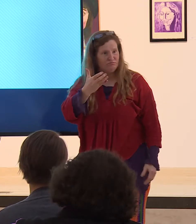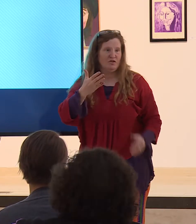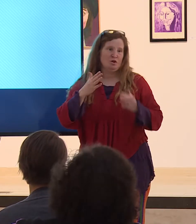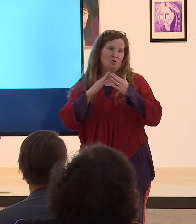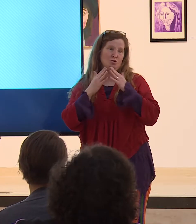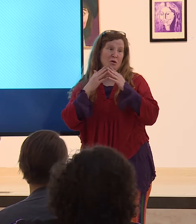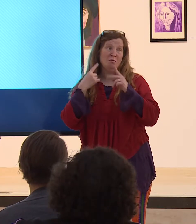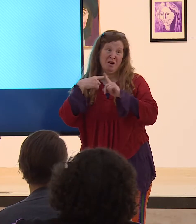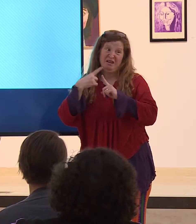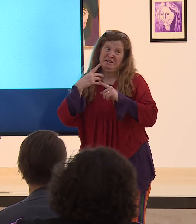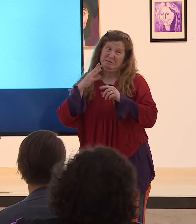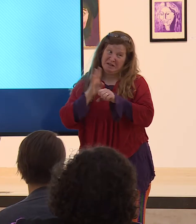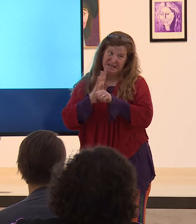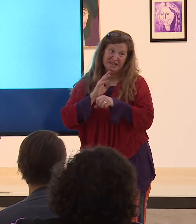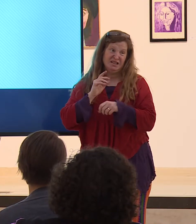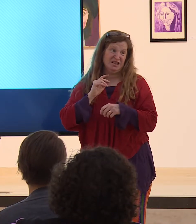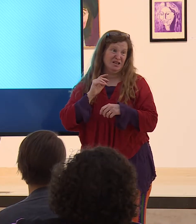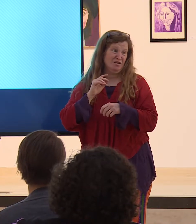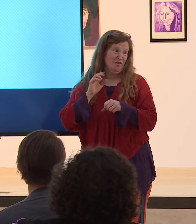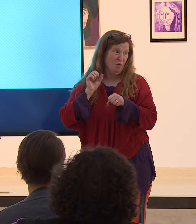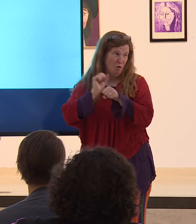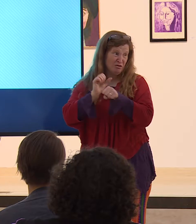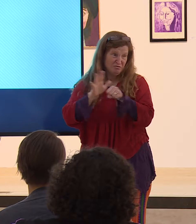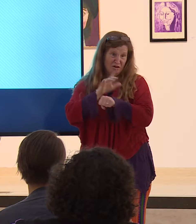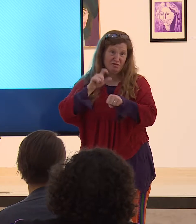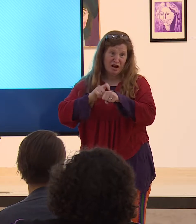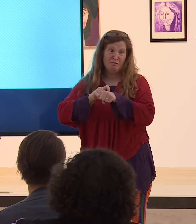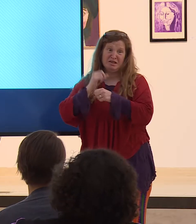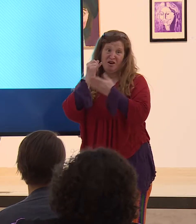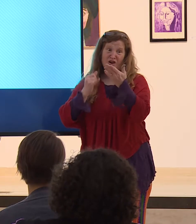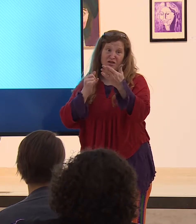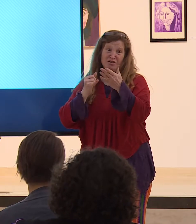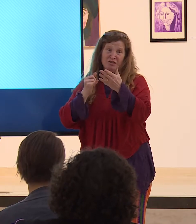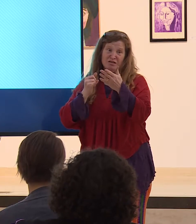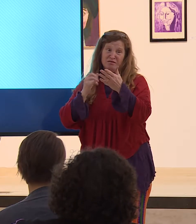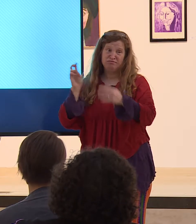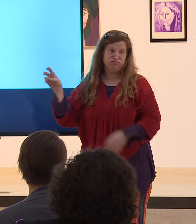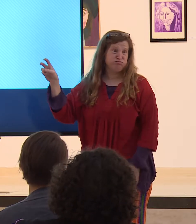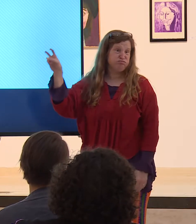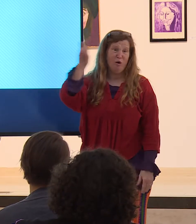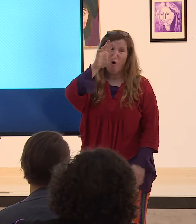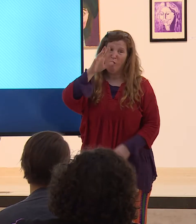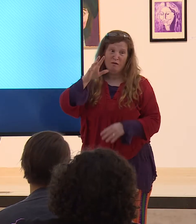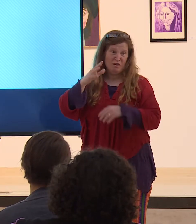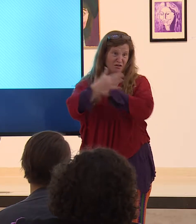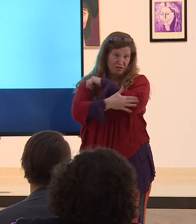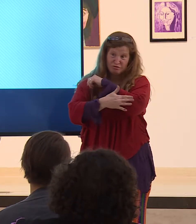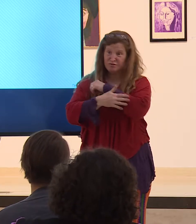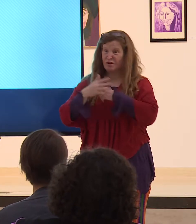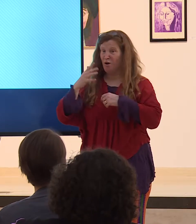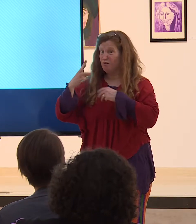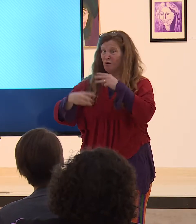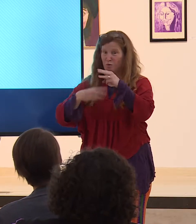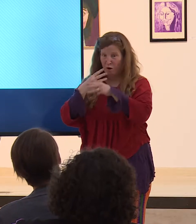This is out of the heart and soul of Nancy Rourke. She works as a full-time artist, which is an incredible feat,